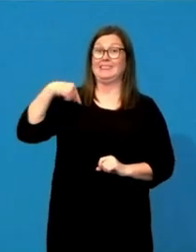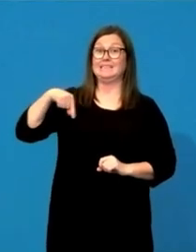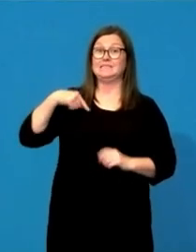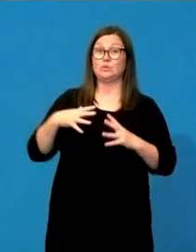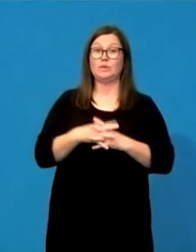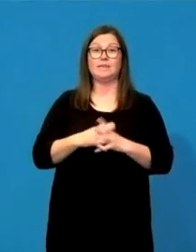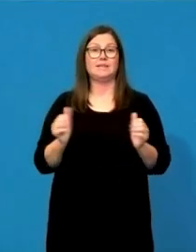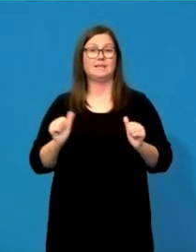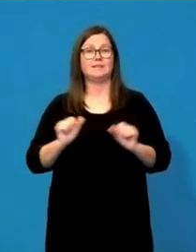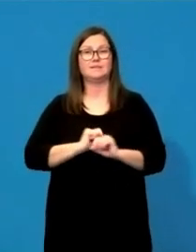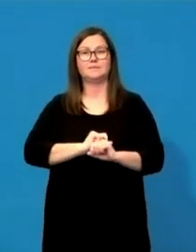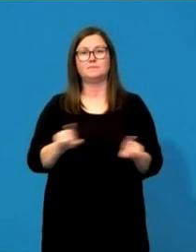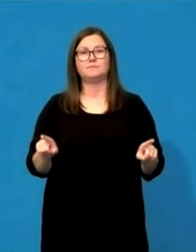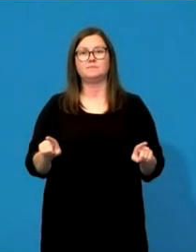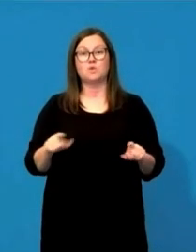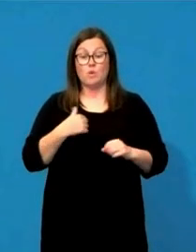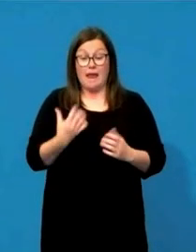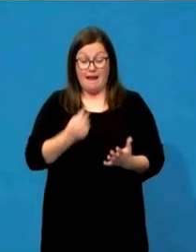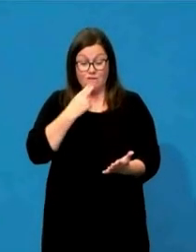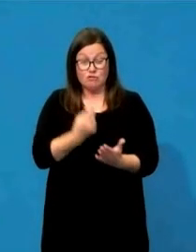It's been available, and we have been sending it out to anyone we think might